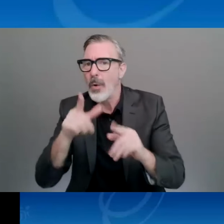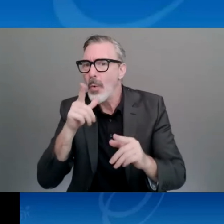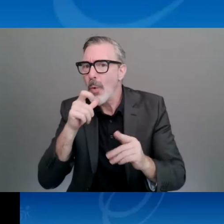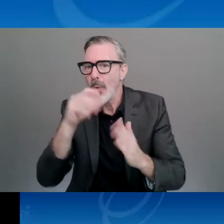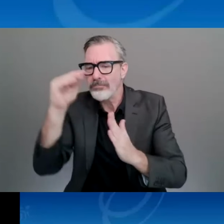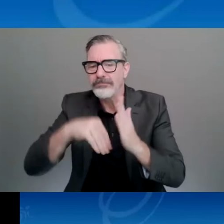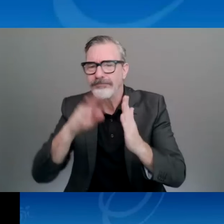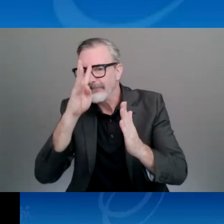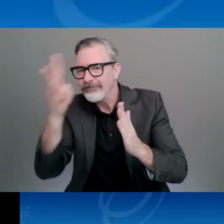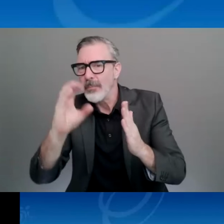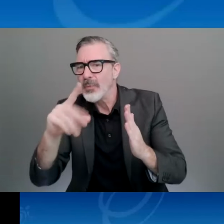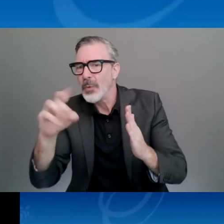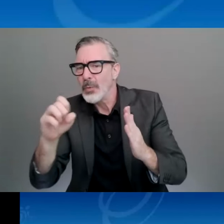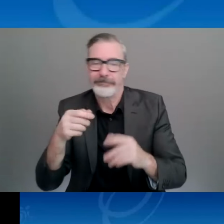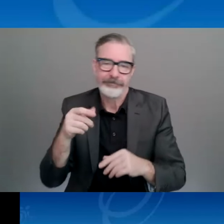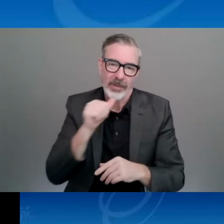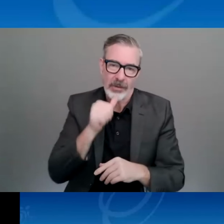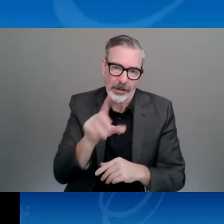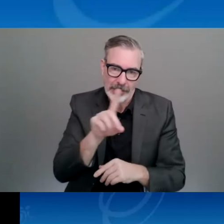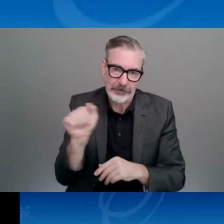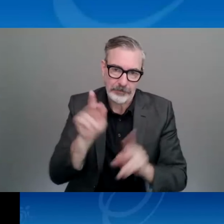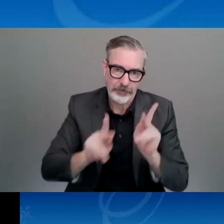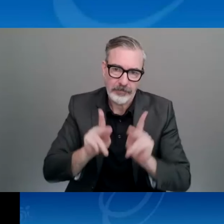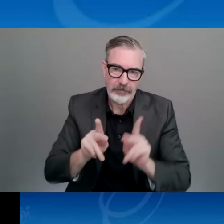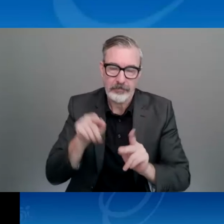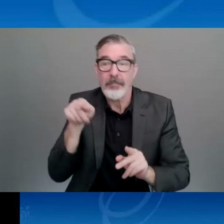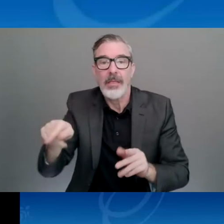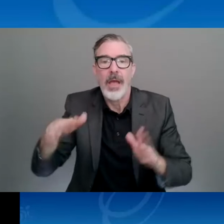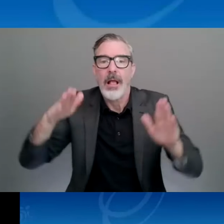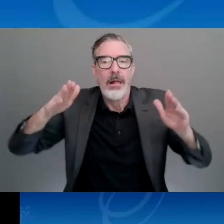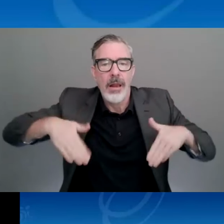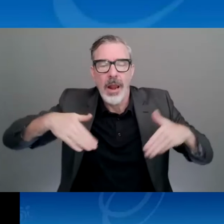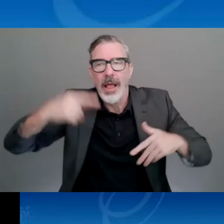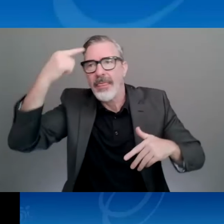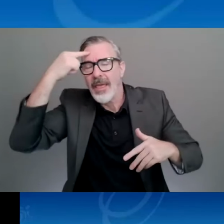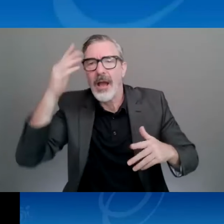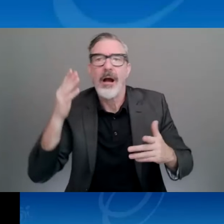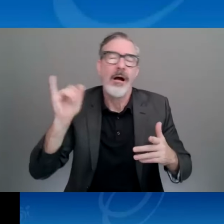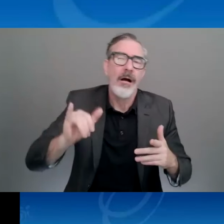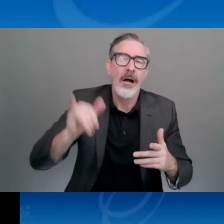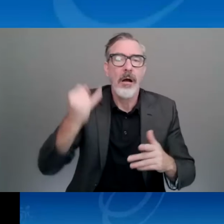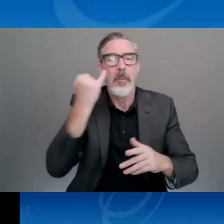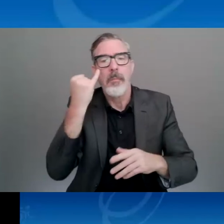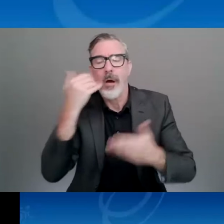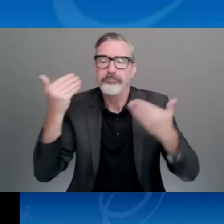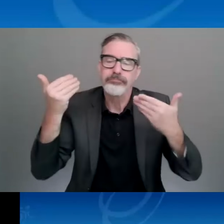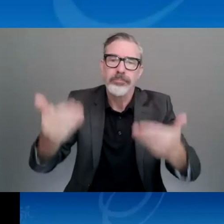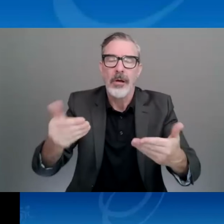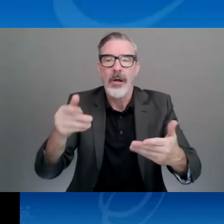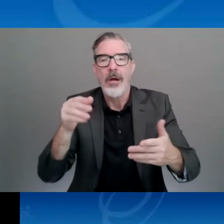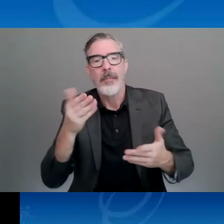and then didn't really think about the implications that would have or exclusion that it would be, to a part of our population.